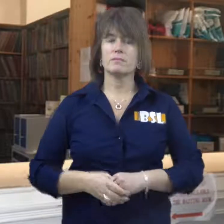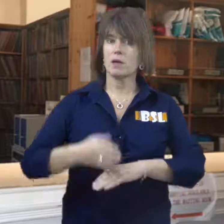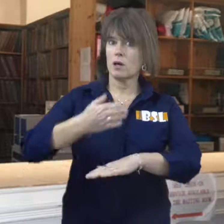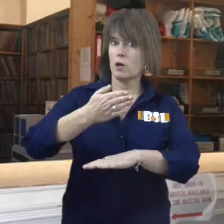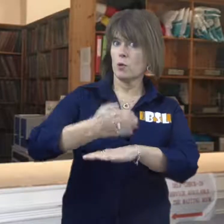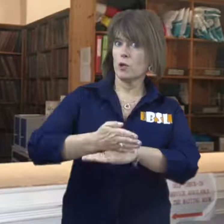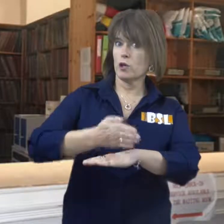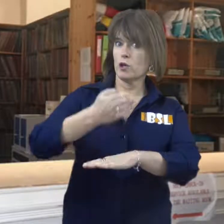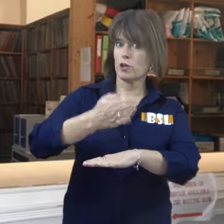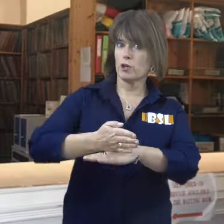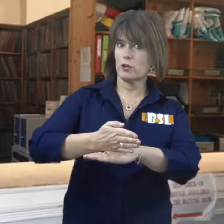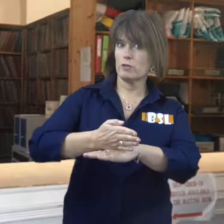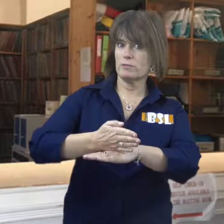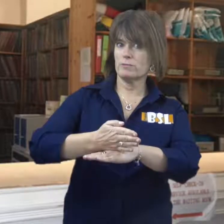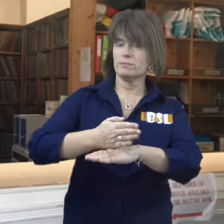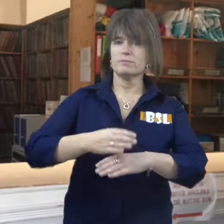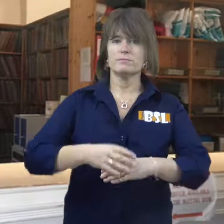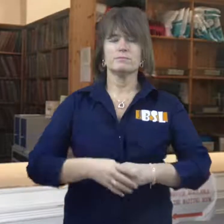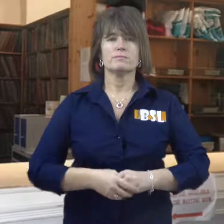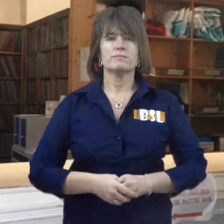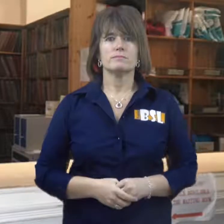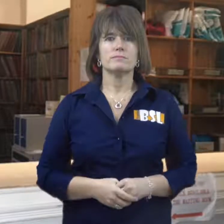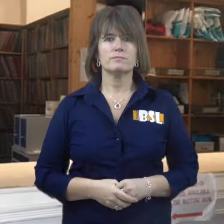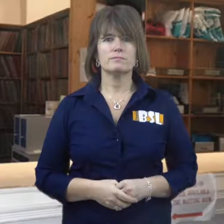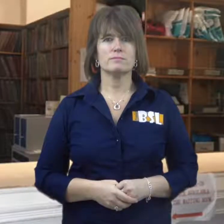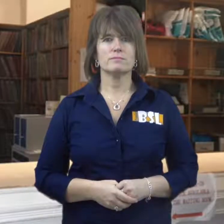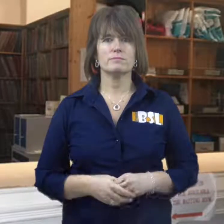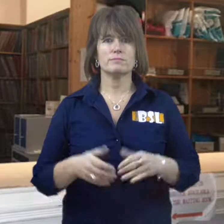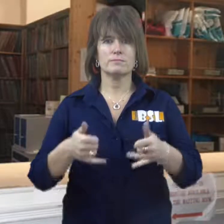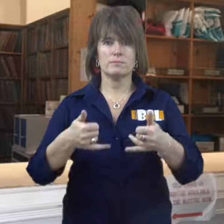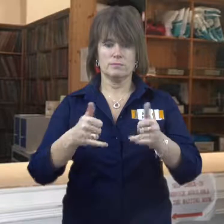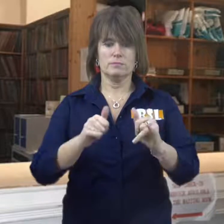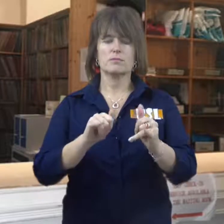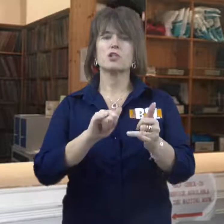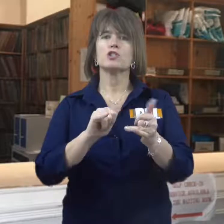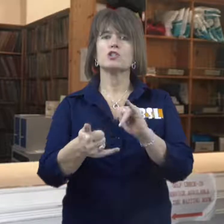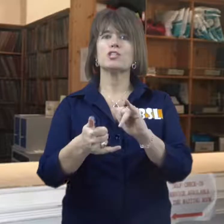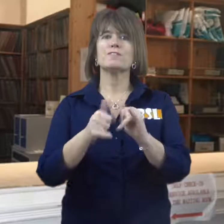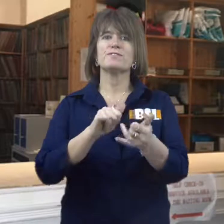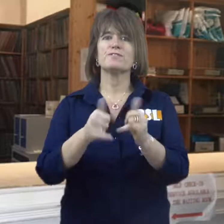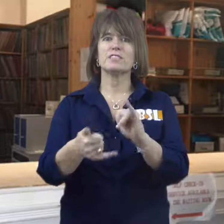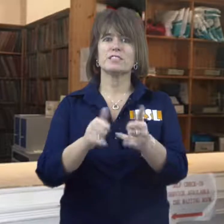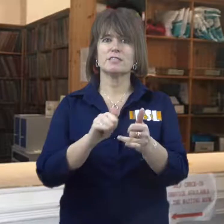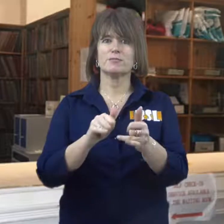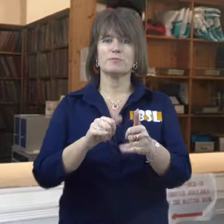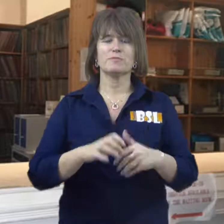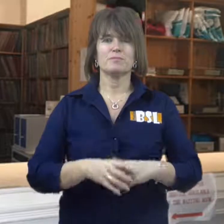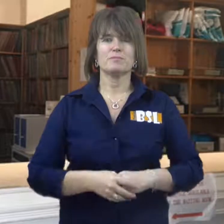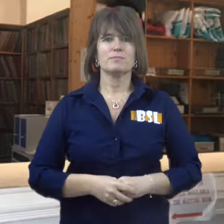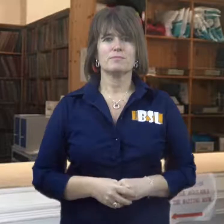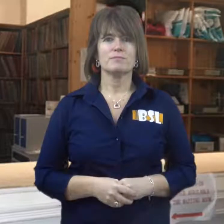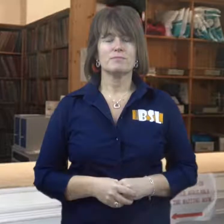Work Shifts